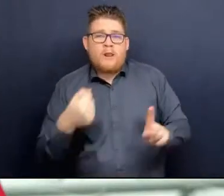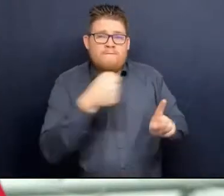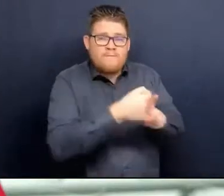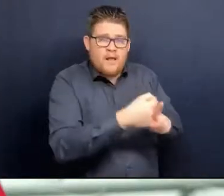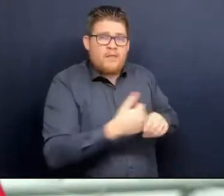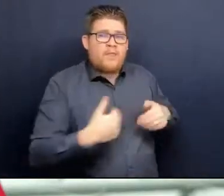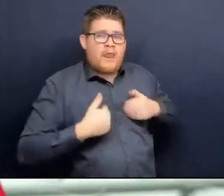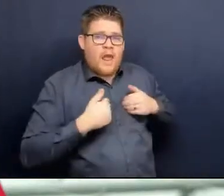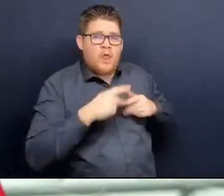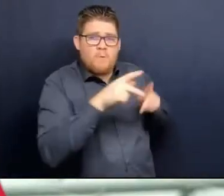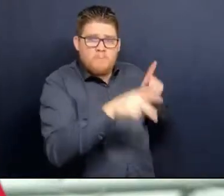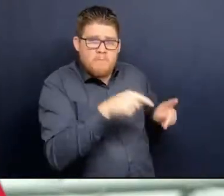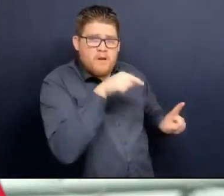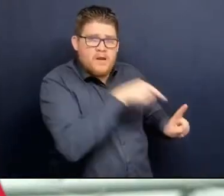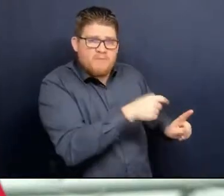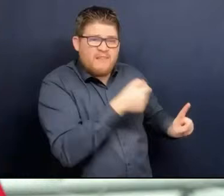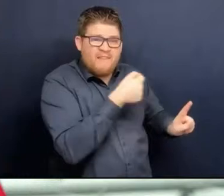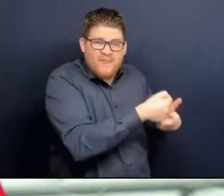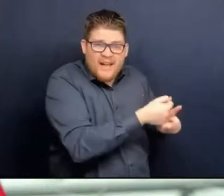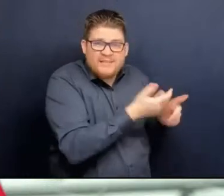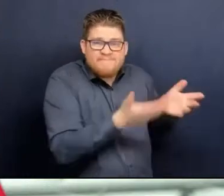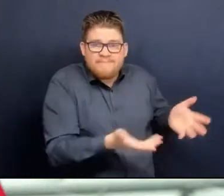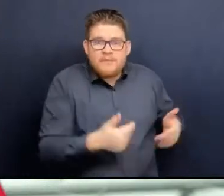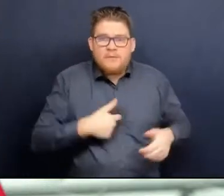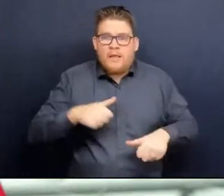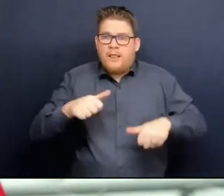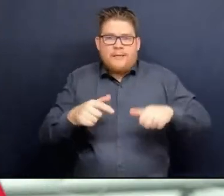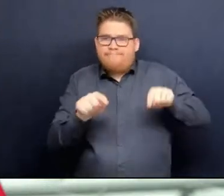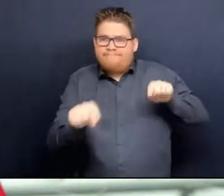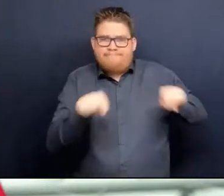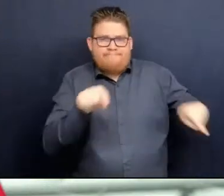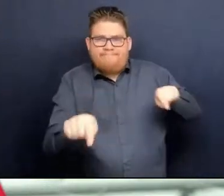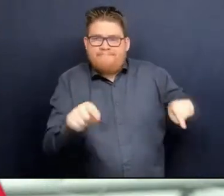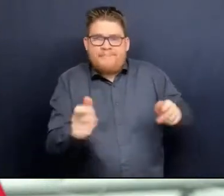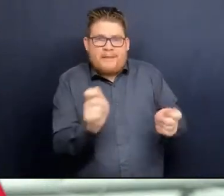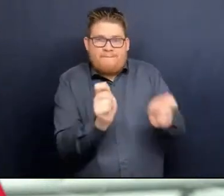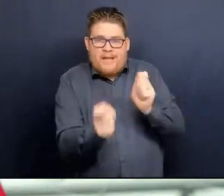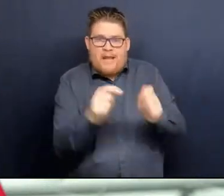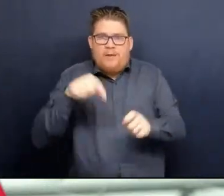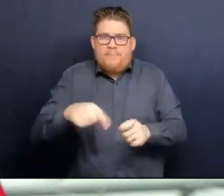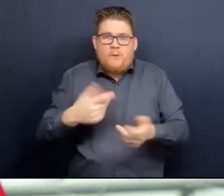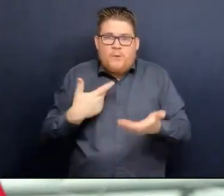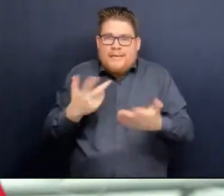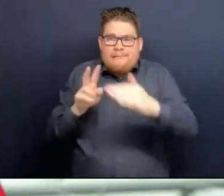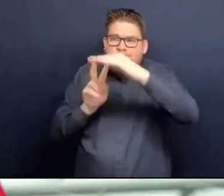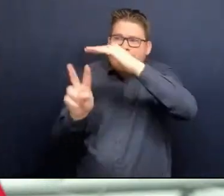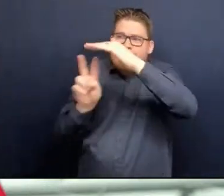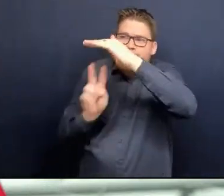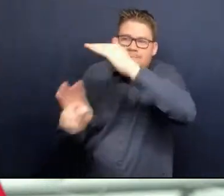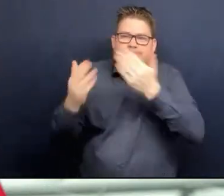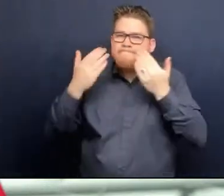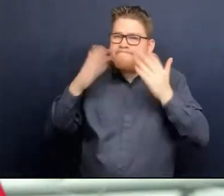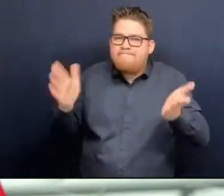fall next year, so there's lots of different unknown. So I think I'm trying to say that I do